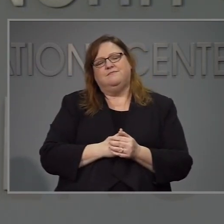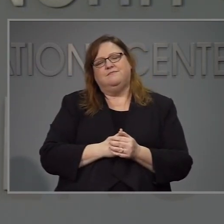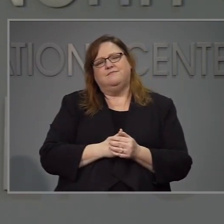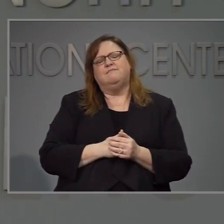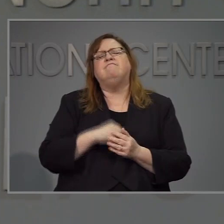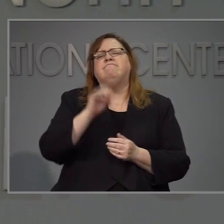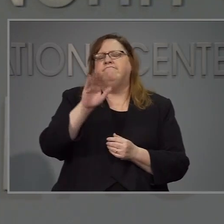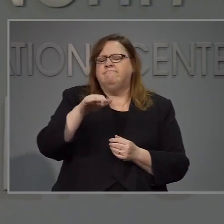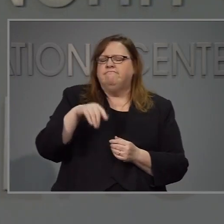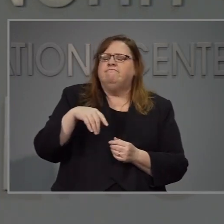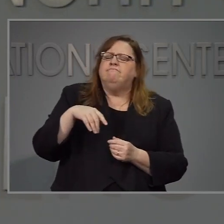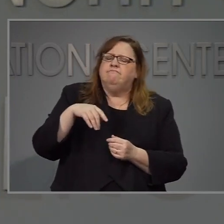NEXT QUESTION PLEASE.